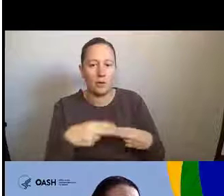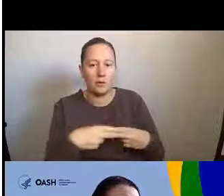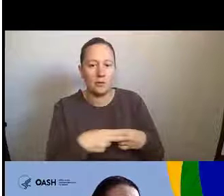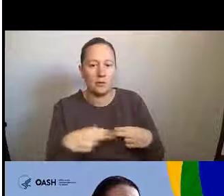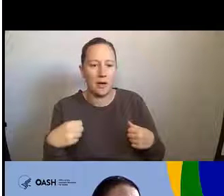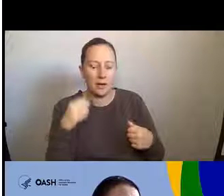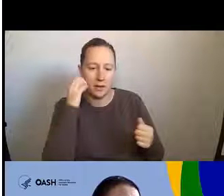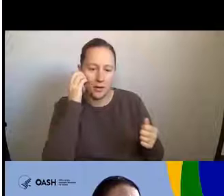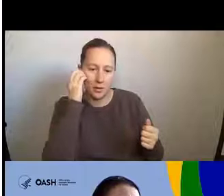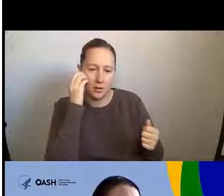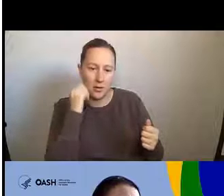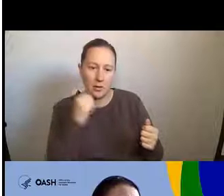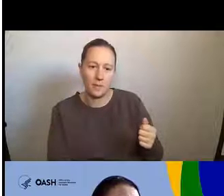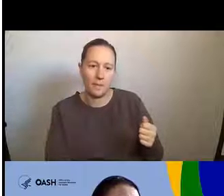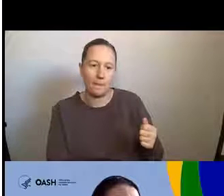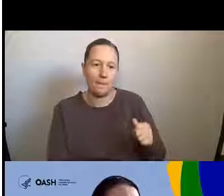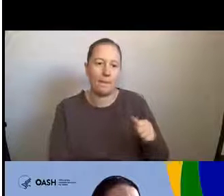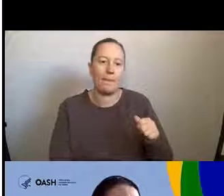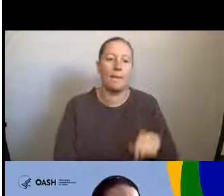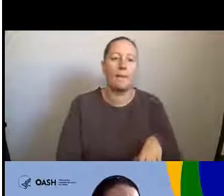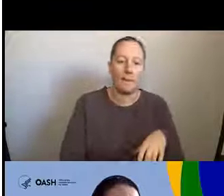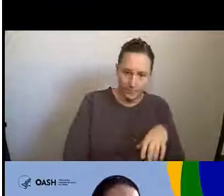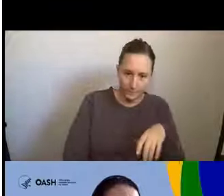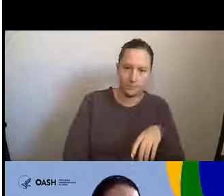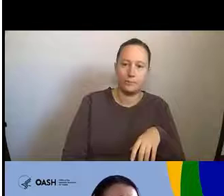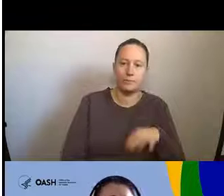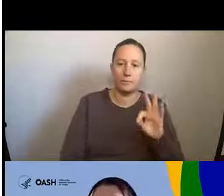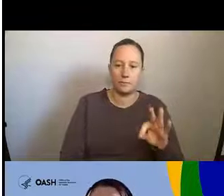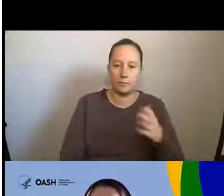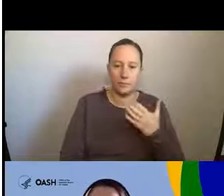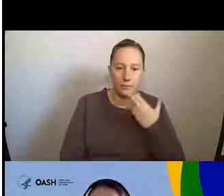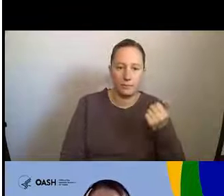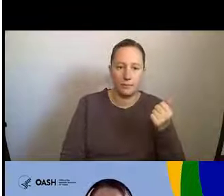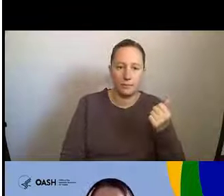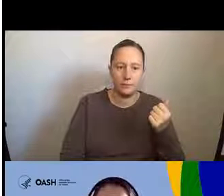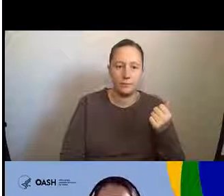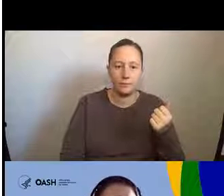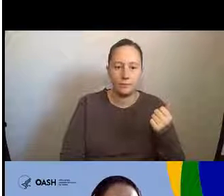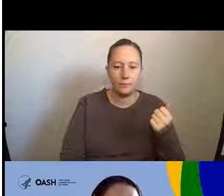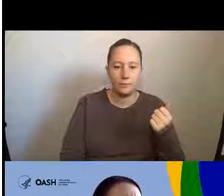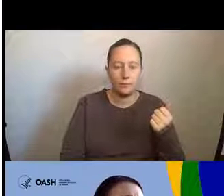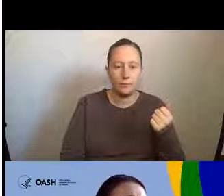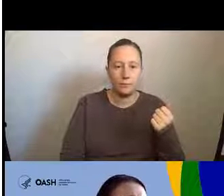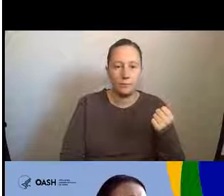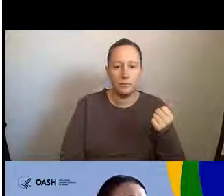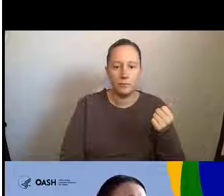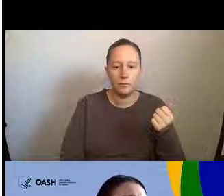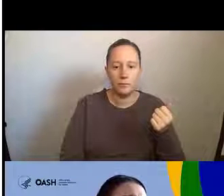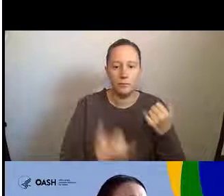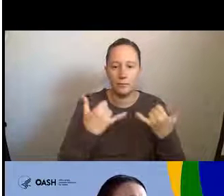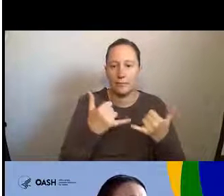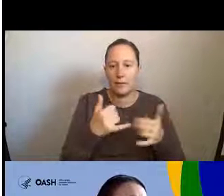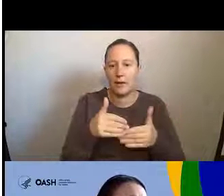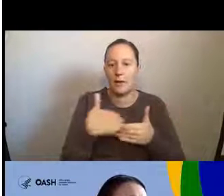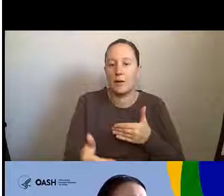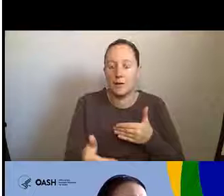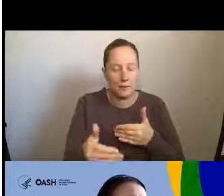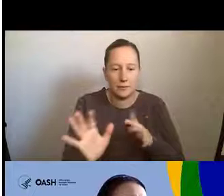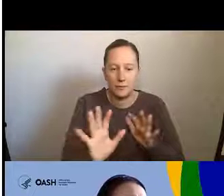It doesn't seem to be ... Marianna Azar: Is it the ? Yvonne Lau: Yeah. Yeah. Marianna Azar: Thank you so much Yvonne, thank you. Yvonne Lau: No, it just moved again. It just moved again.